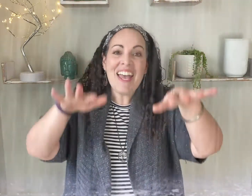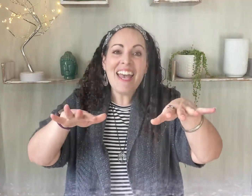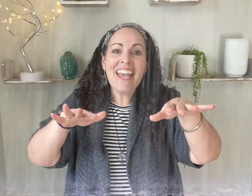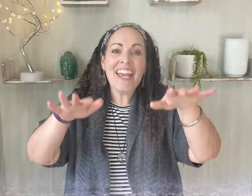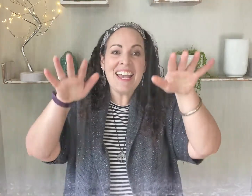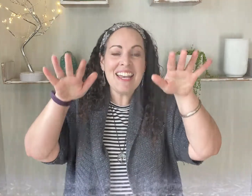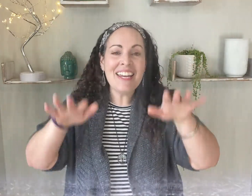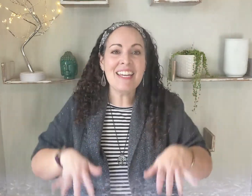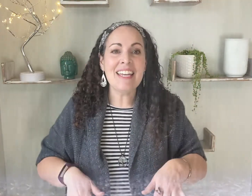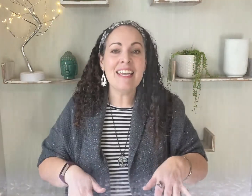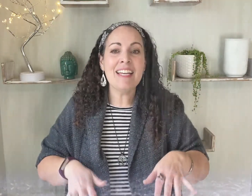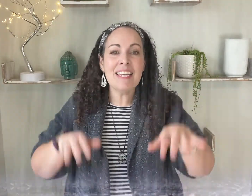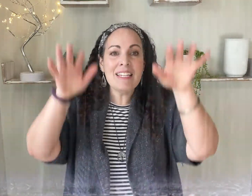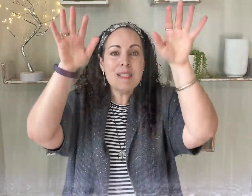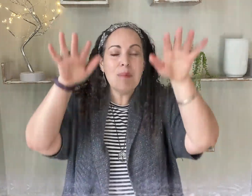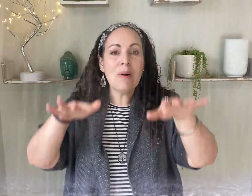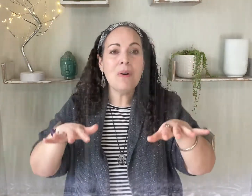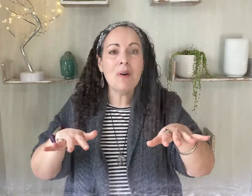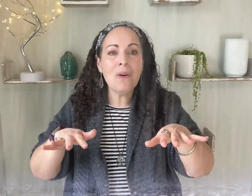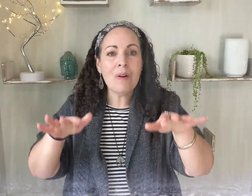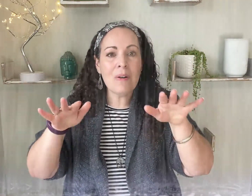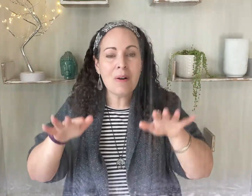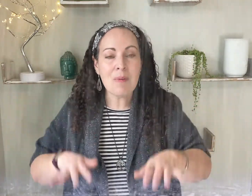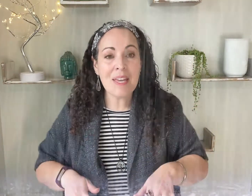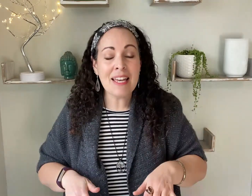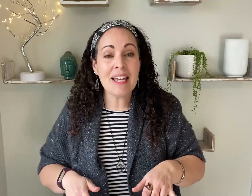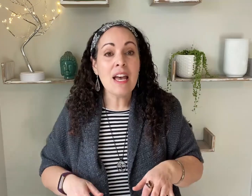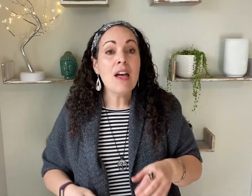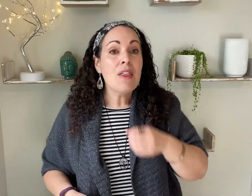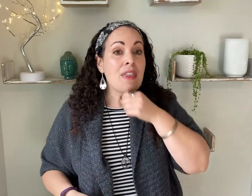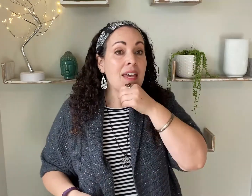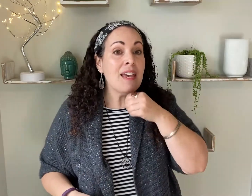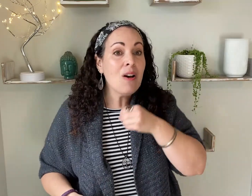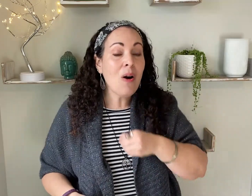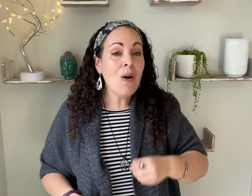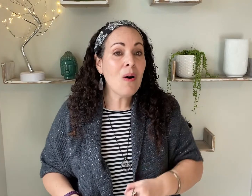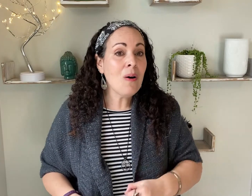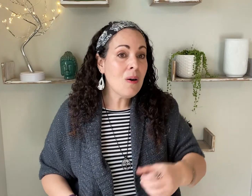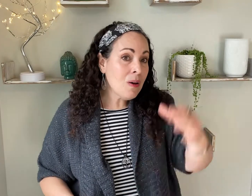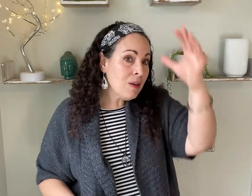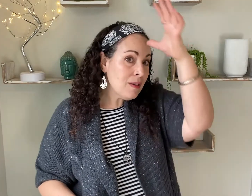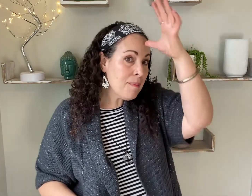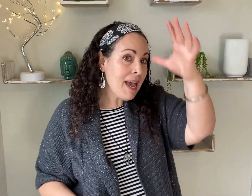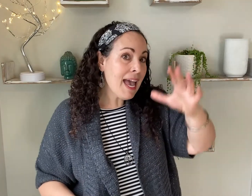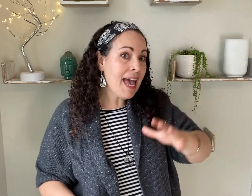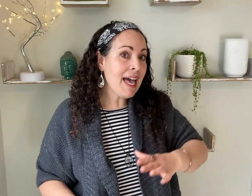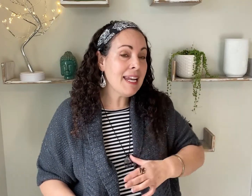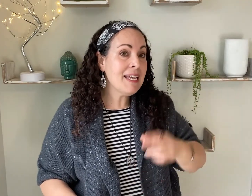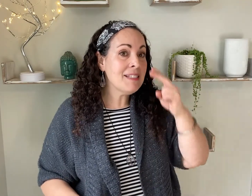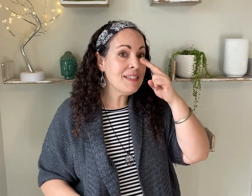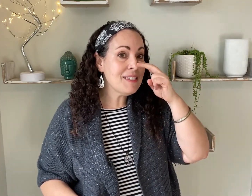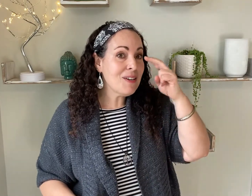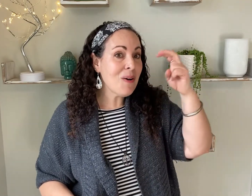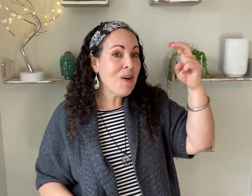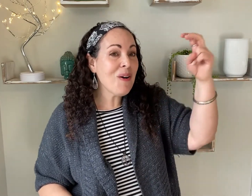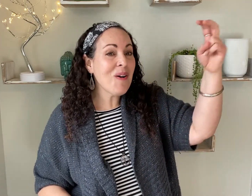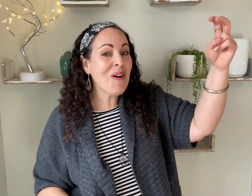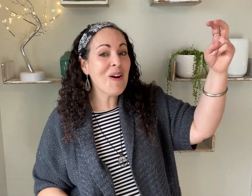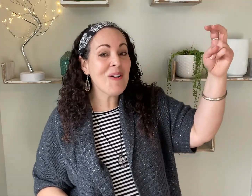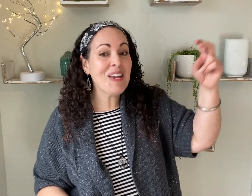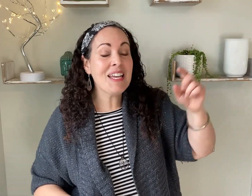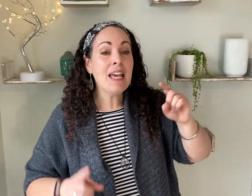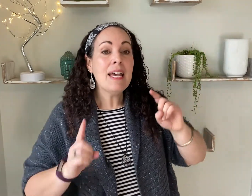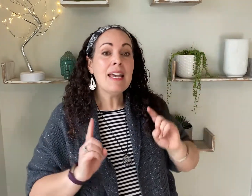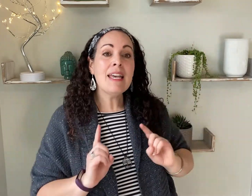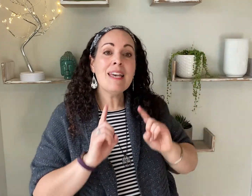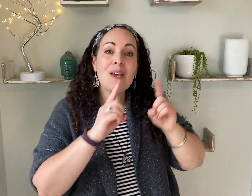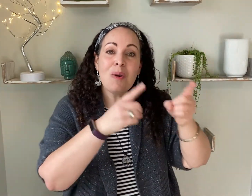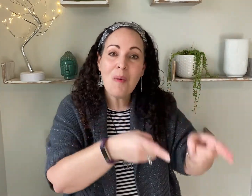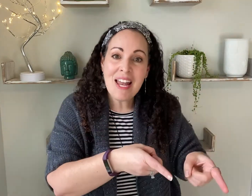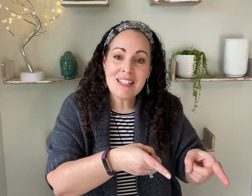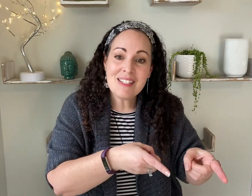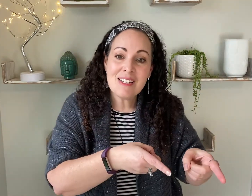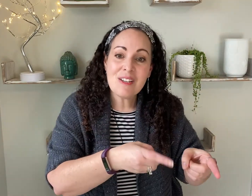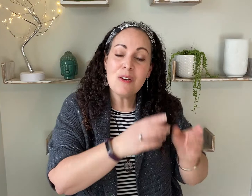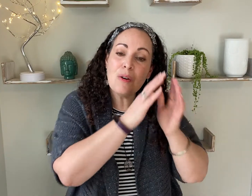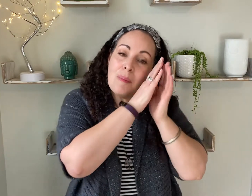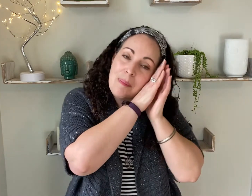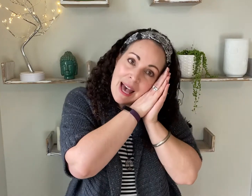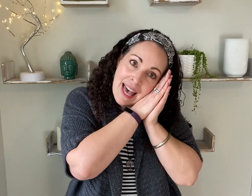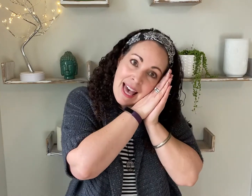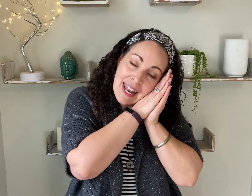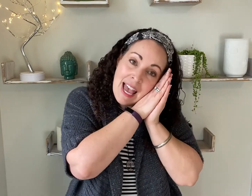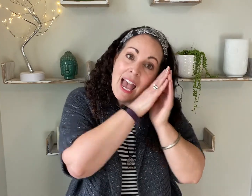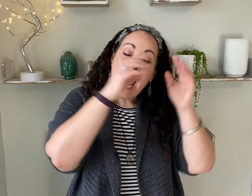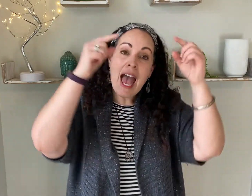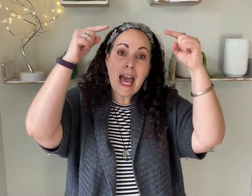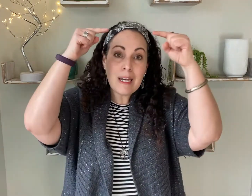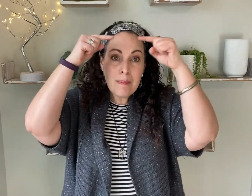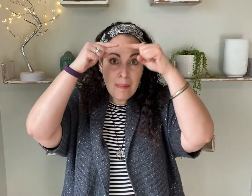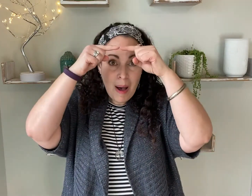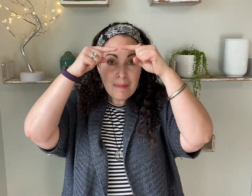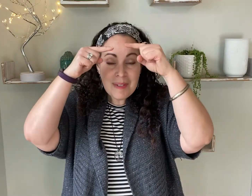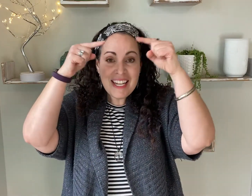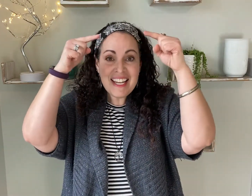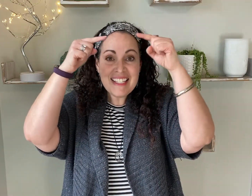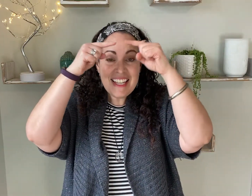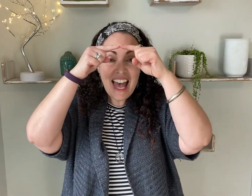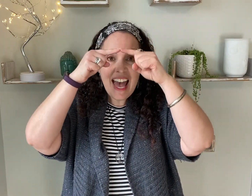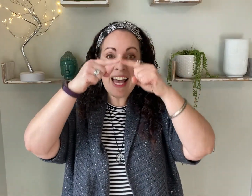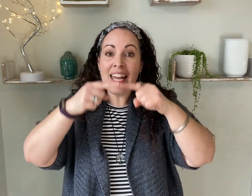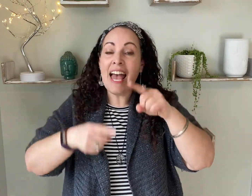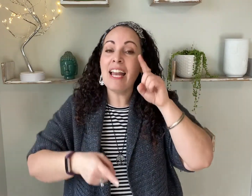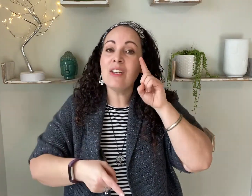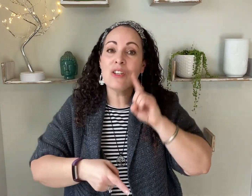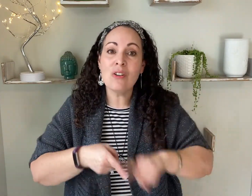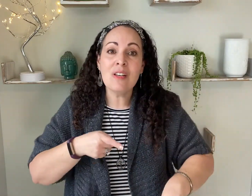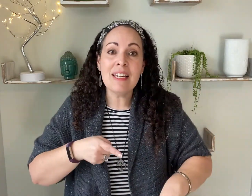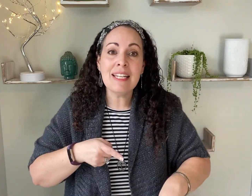It's raining it's pouring the old man is snoring, he went to bed and bumped his head and couldn't